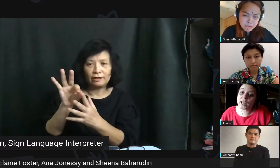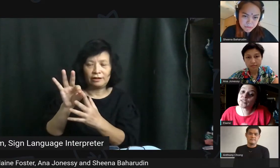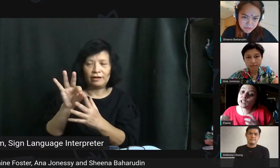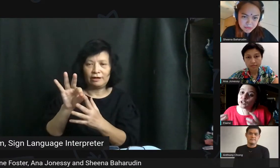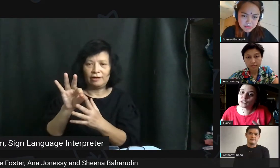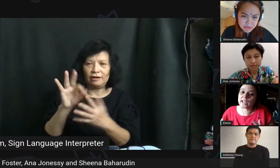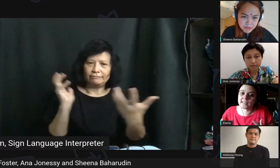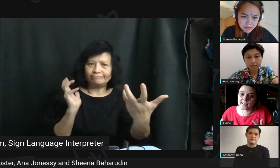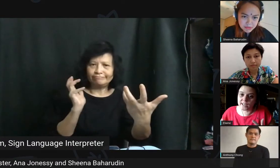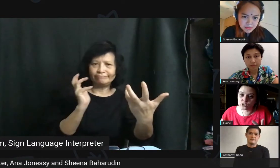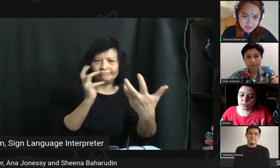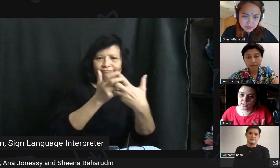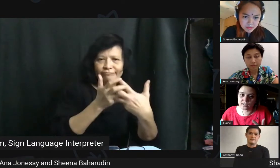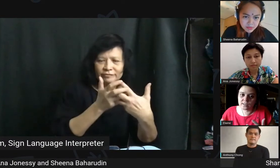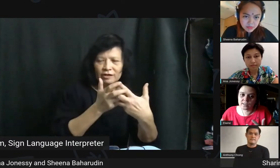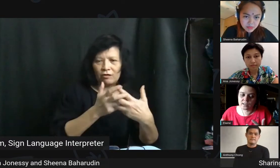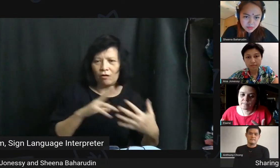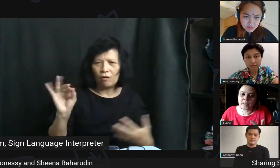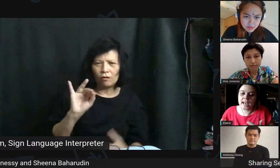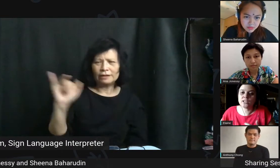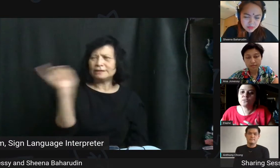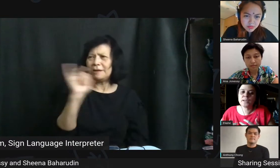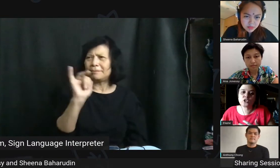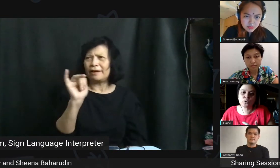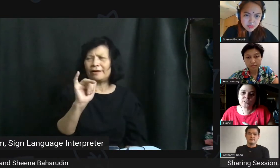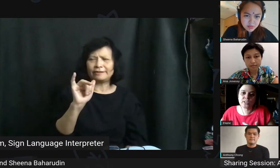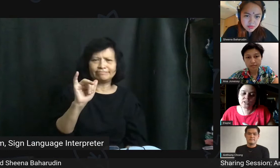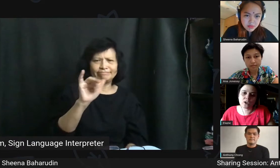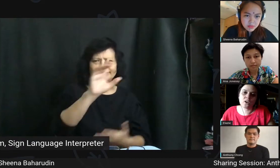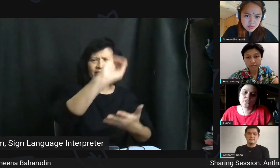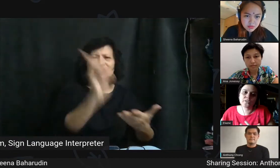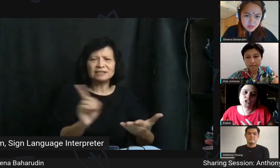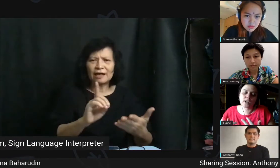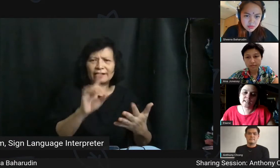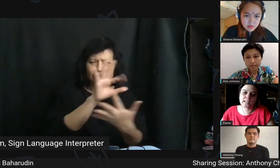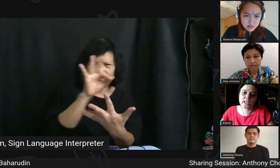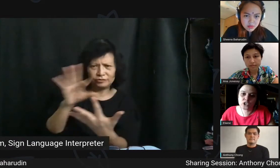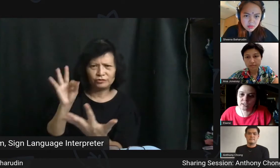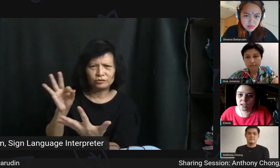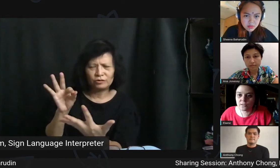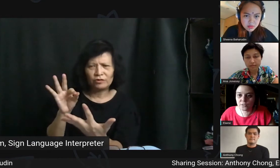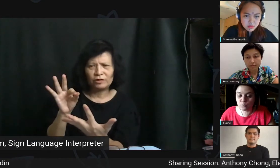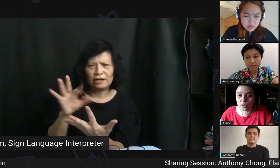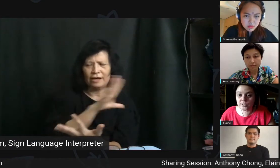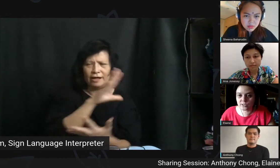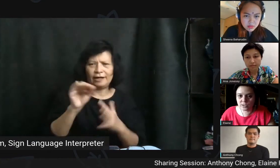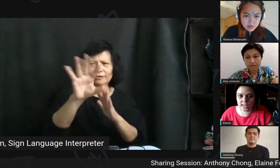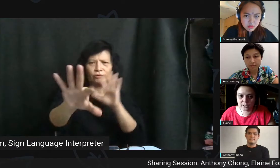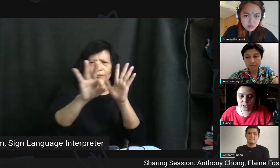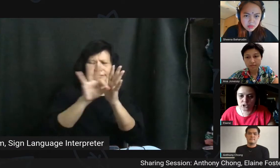or that they look like they design choices and you made choices on translation of the words into English.